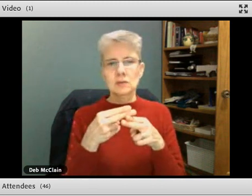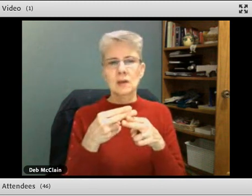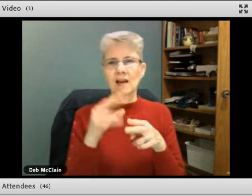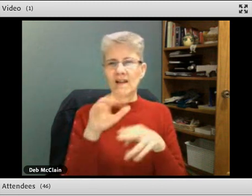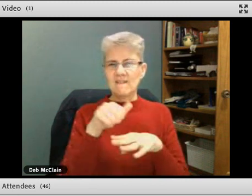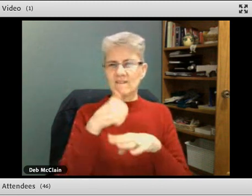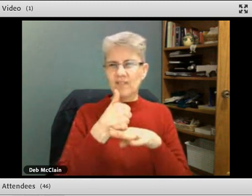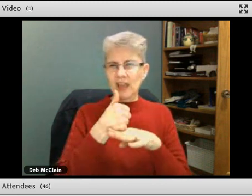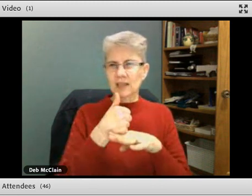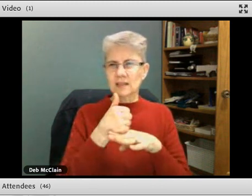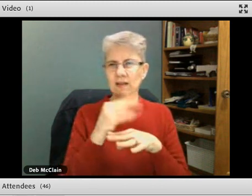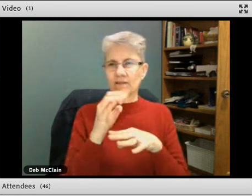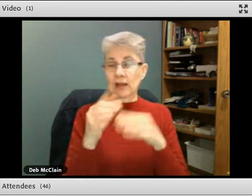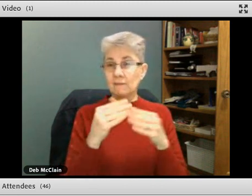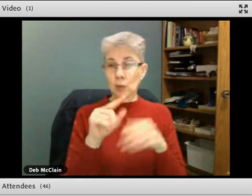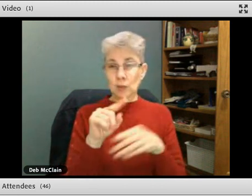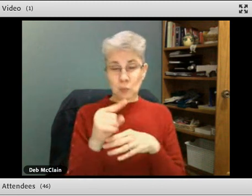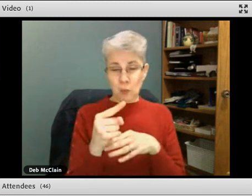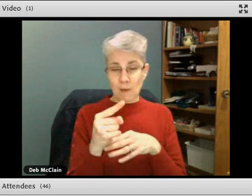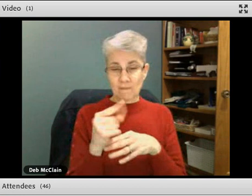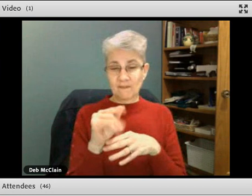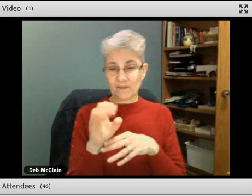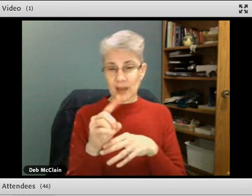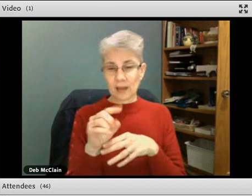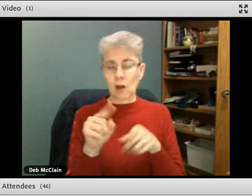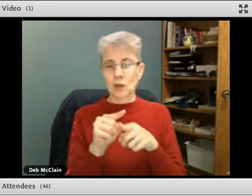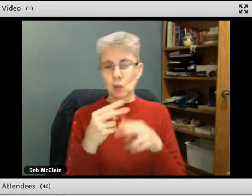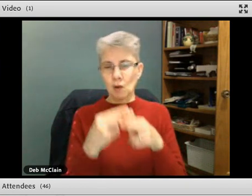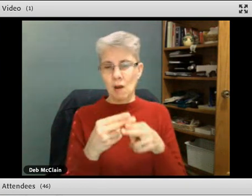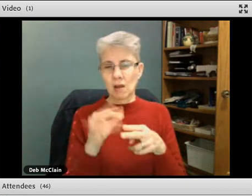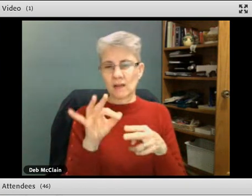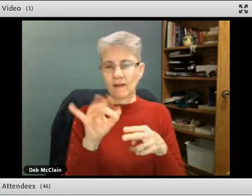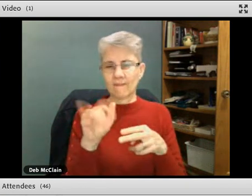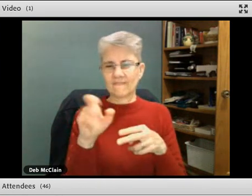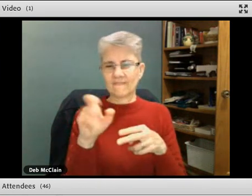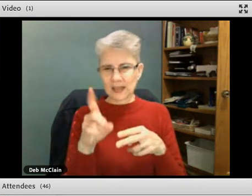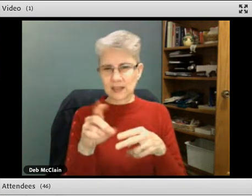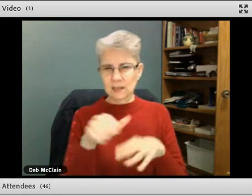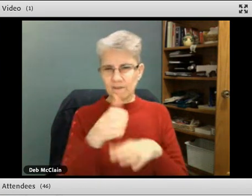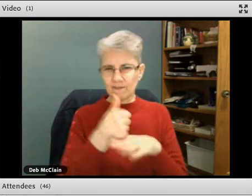to as the fixed fields, and that is because, in most systems, the 008 is broken out